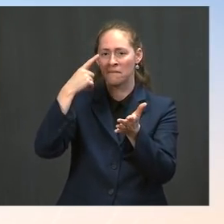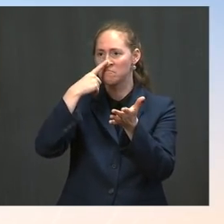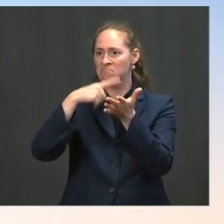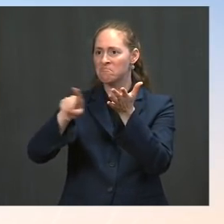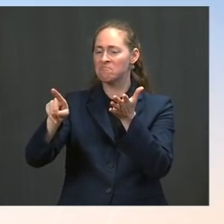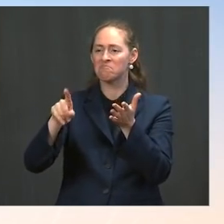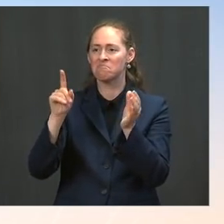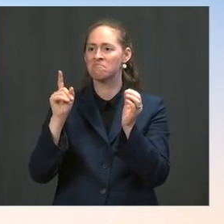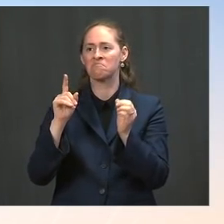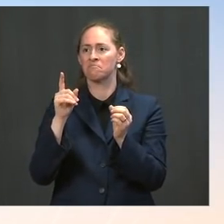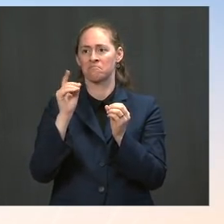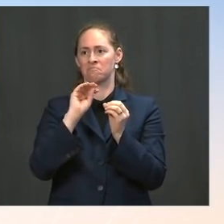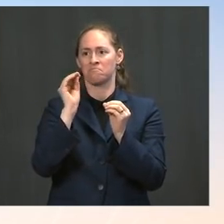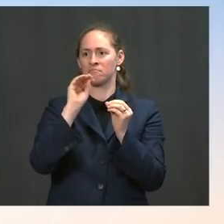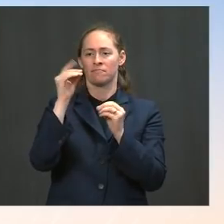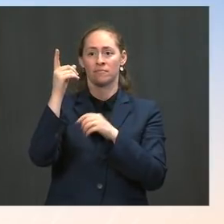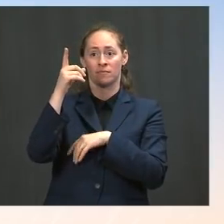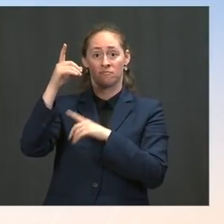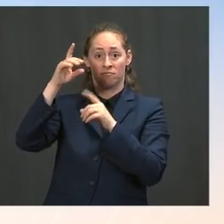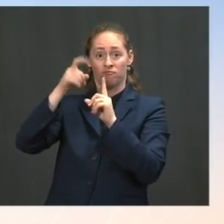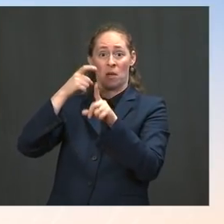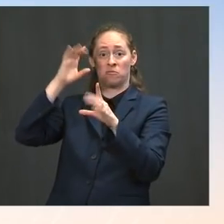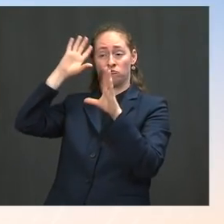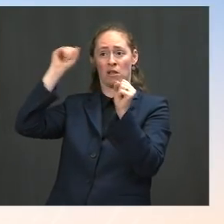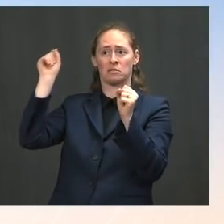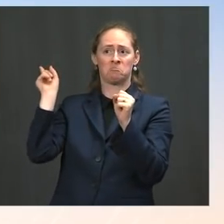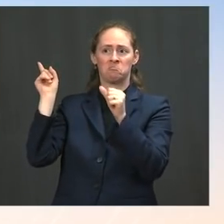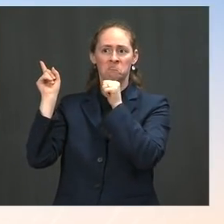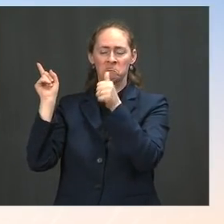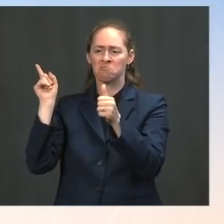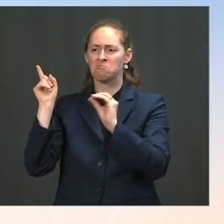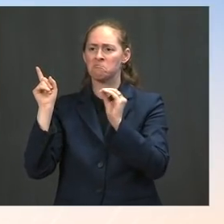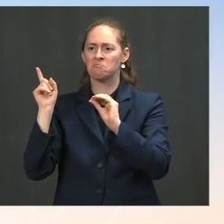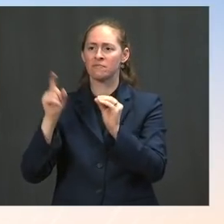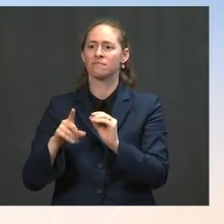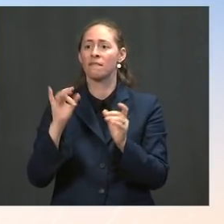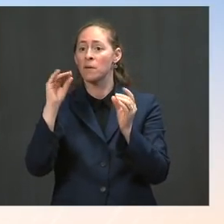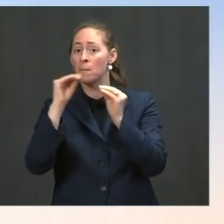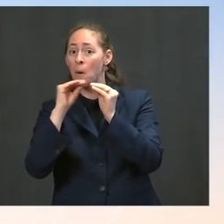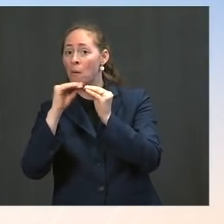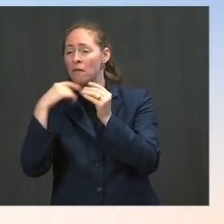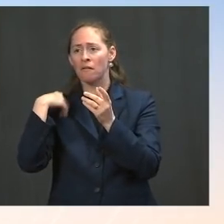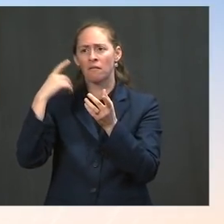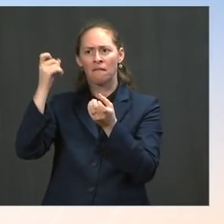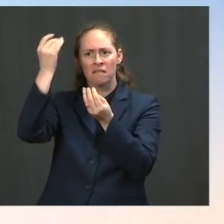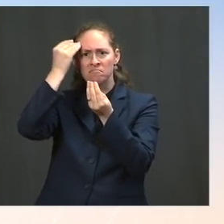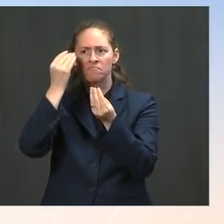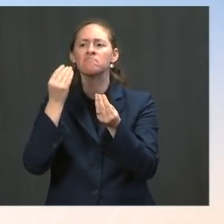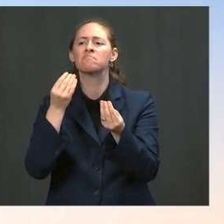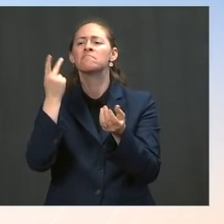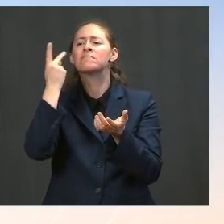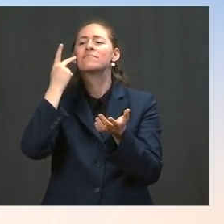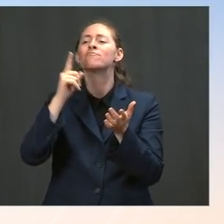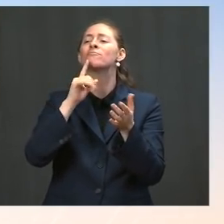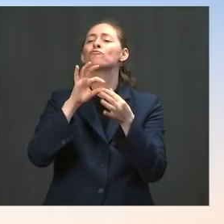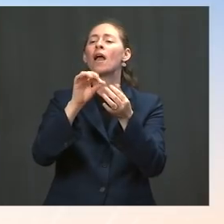but if we have anything more to convey to you about COVID -- the use of celebrities and COVID, we will share more -- we'll have more.